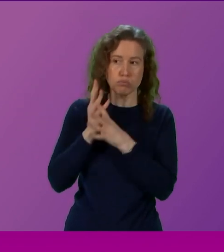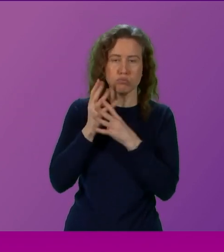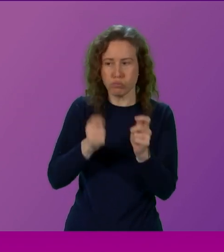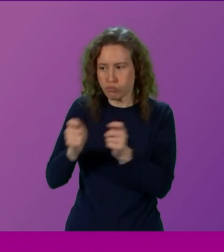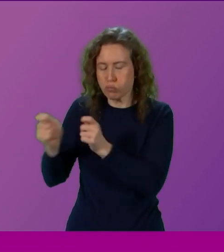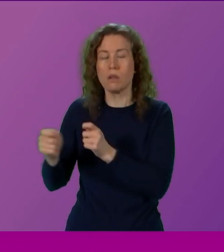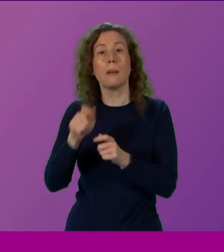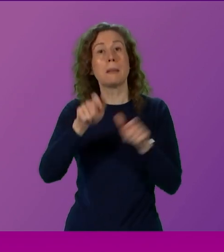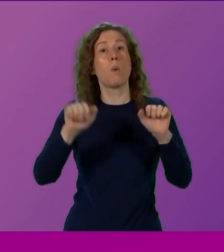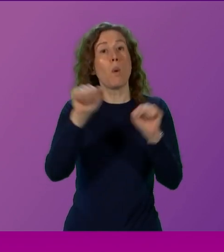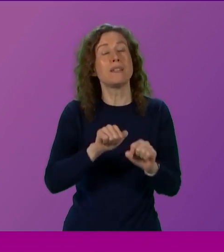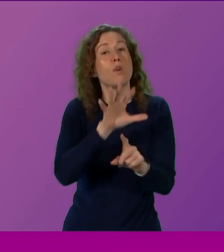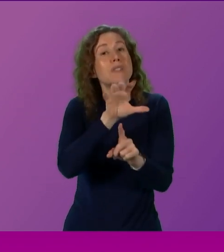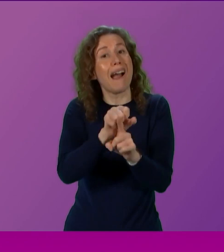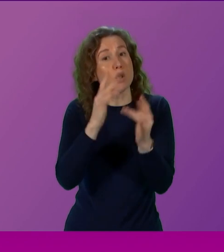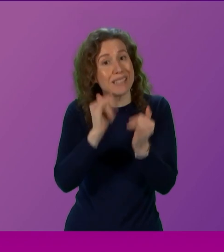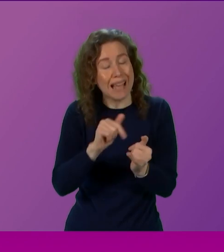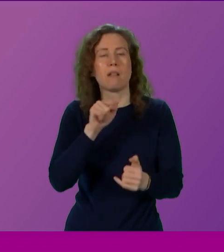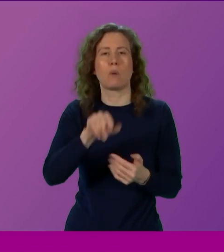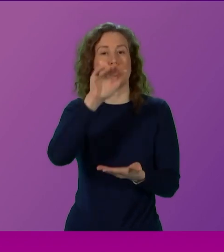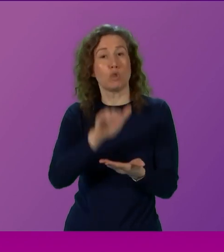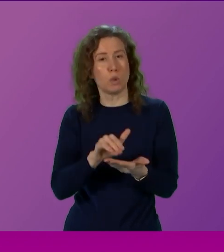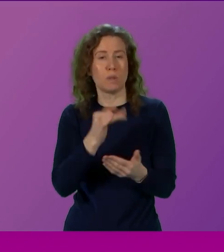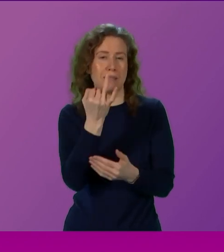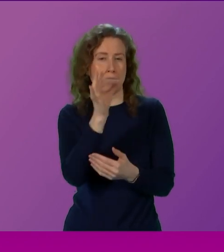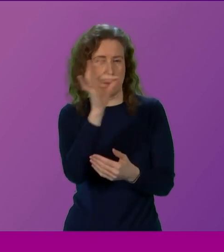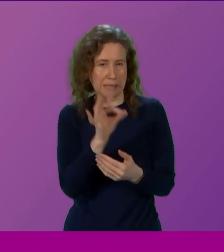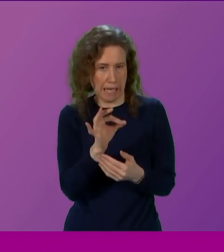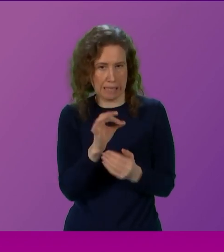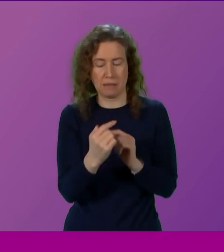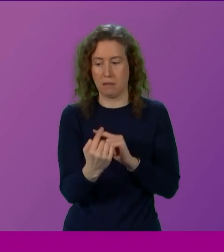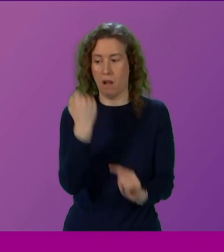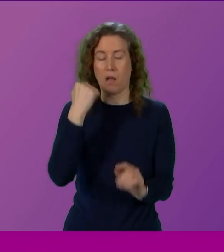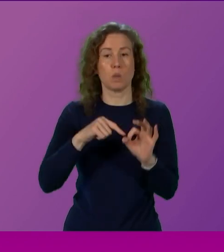for a diagnostic test had reduced by more than 7 per cent in the most recent quarter.